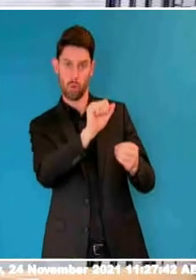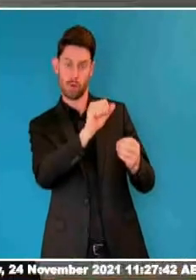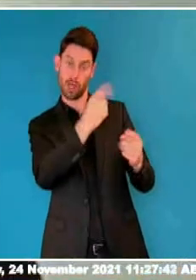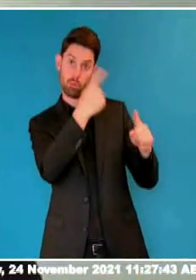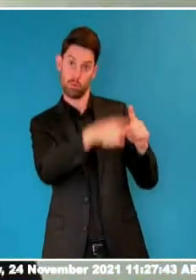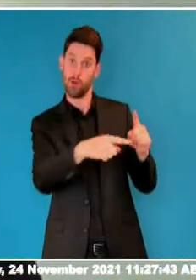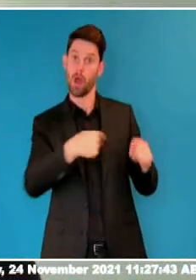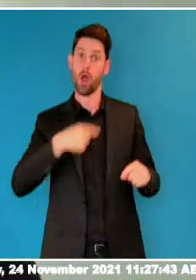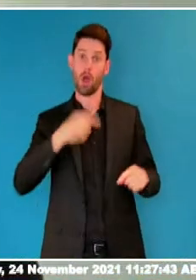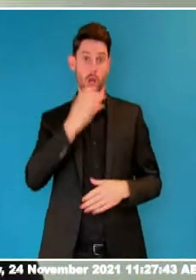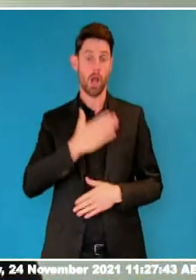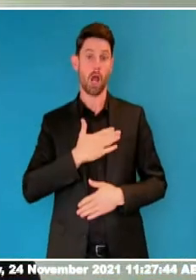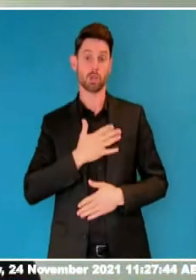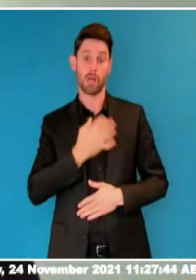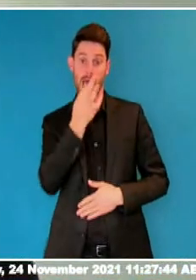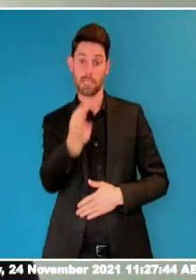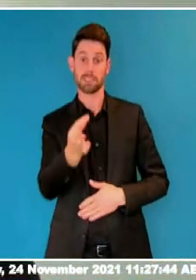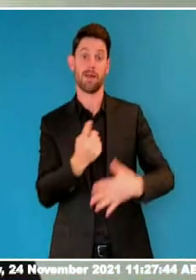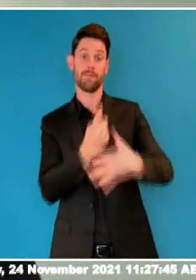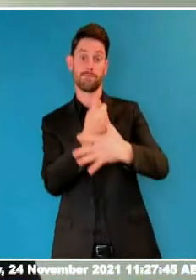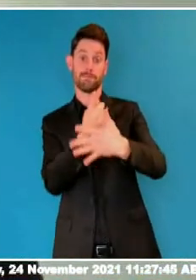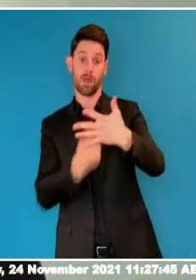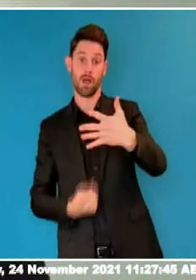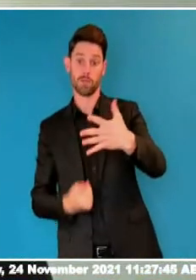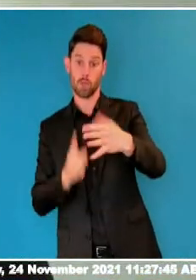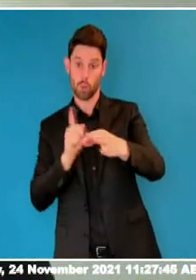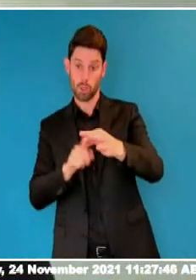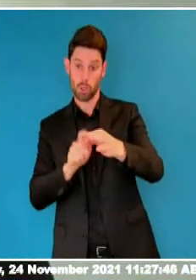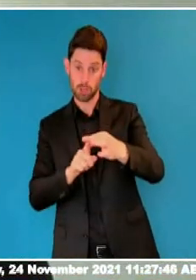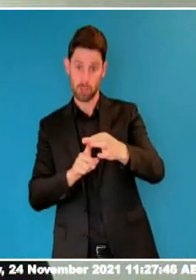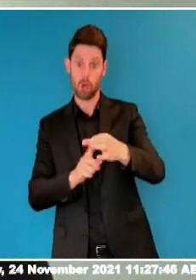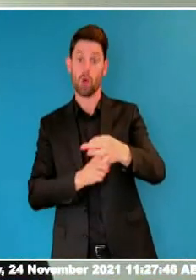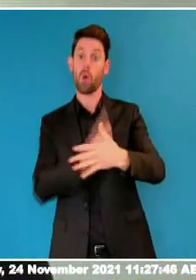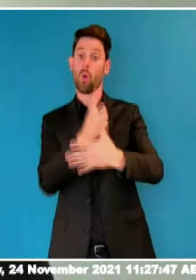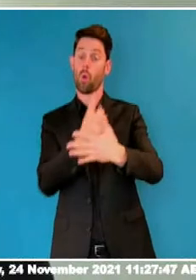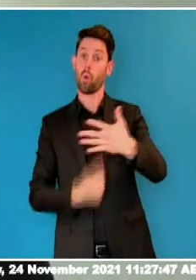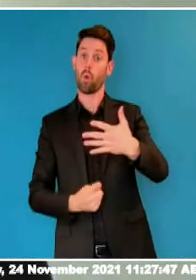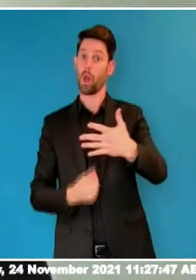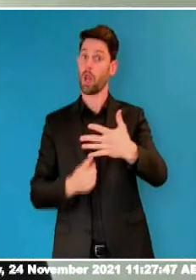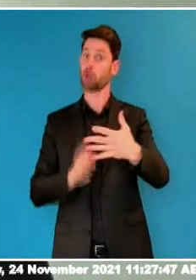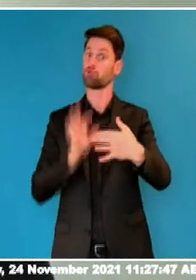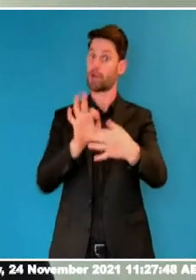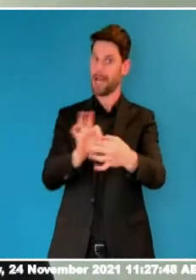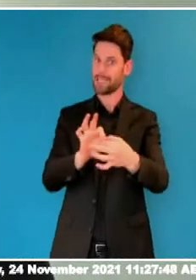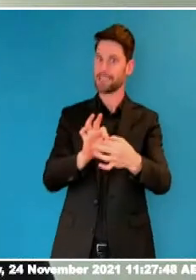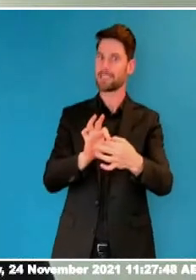ask Ms Marshall five questions, they are all related and they concern the questioning that